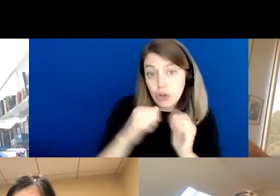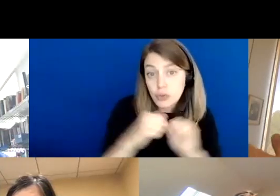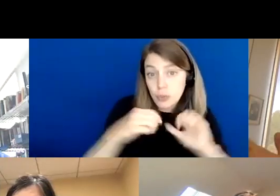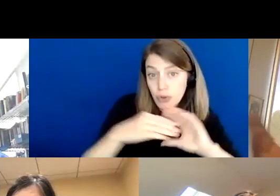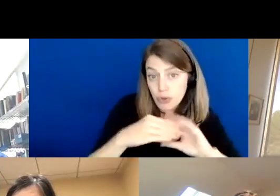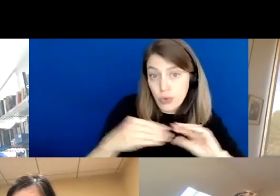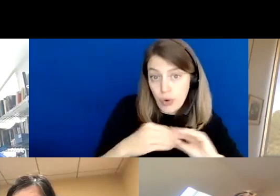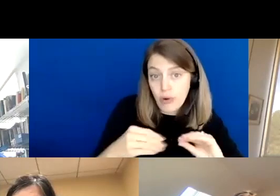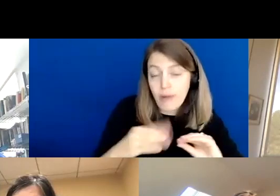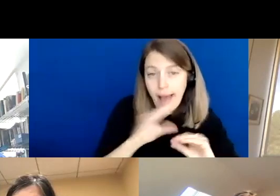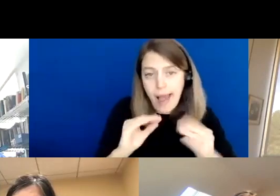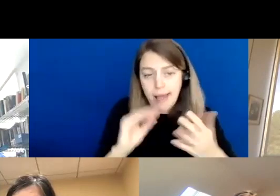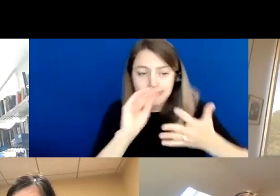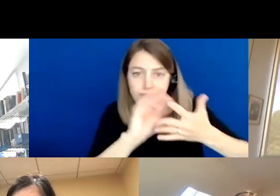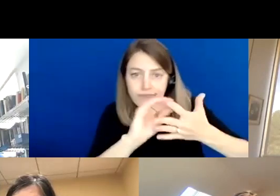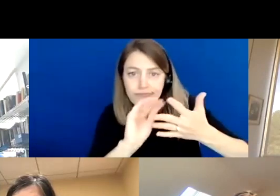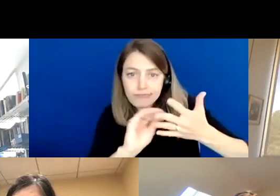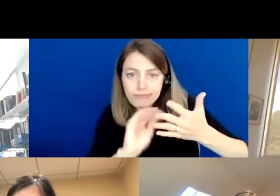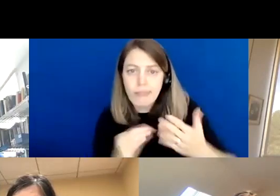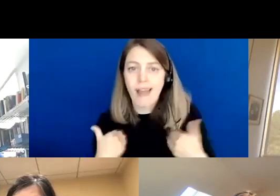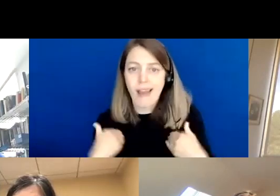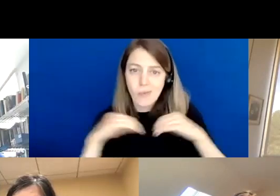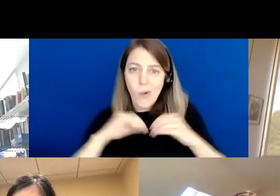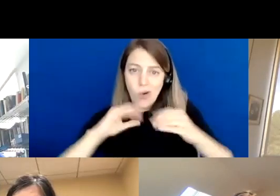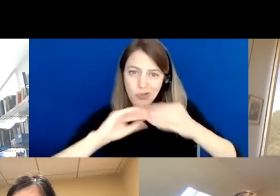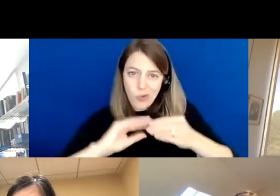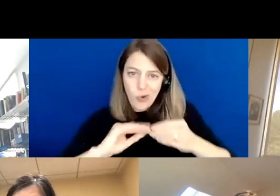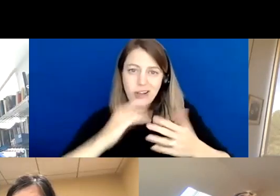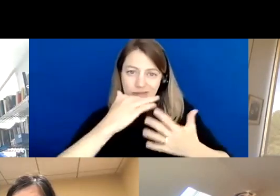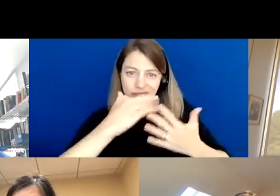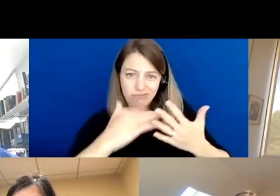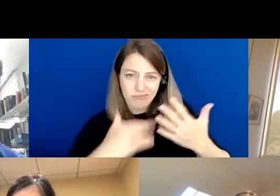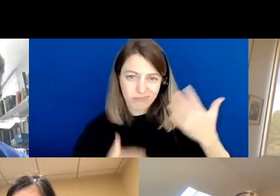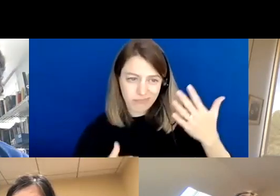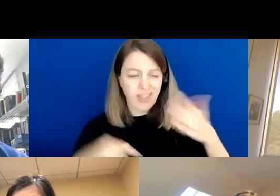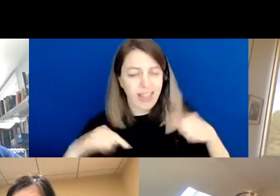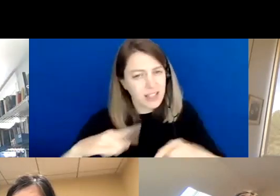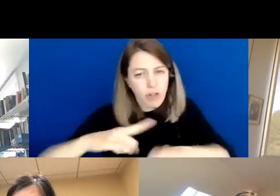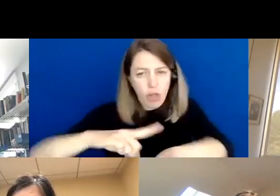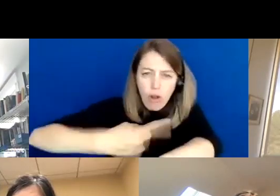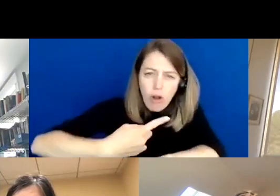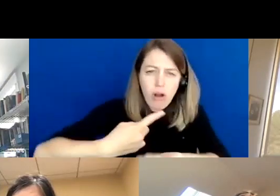in a way that makes this long and controversial topic accessible to everyone.